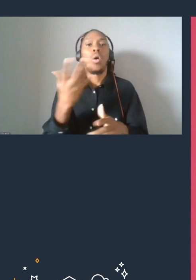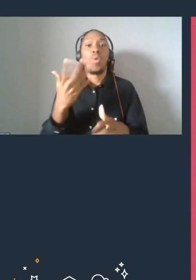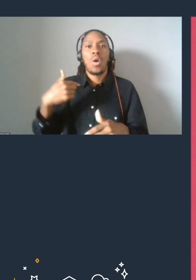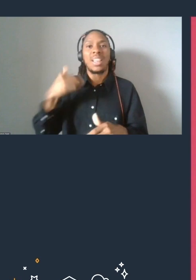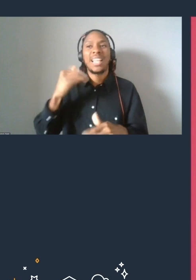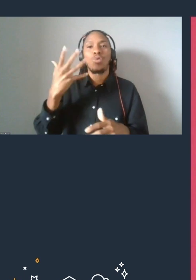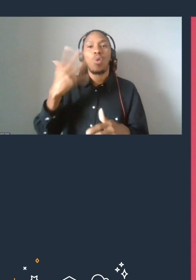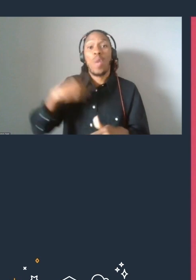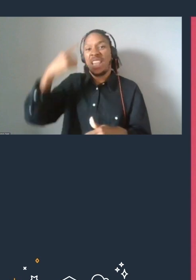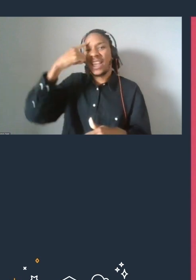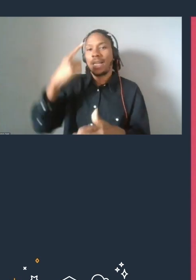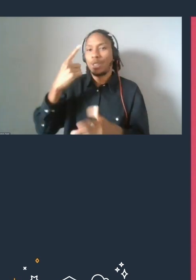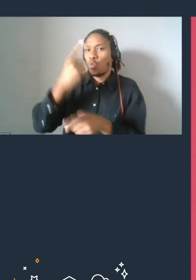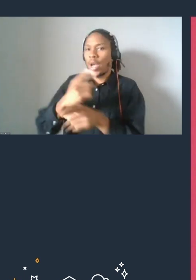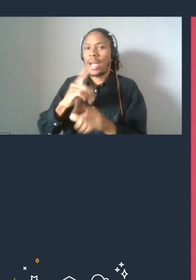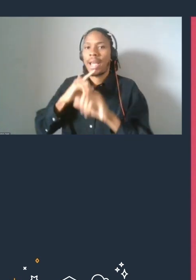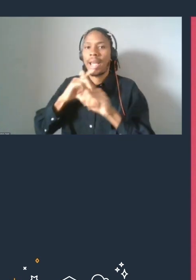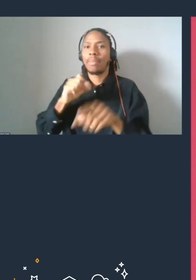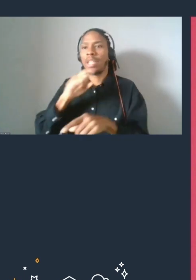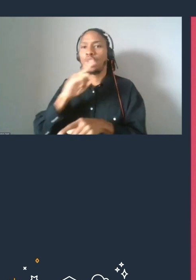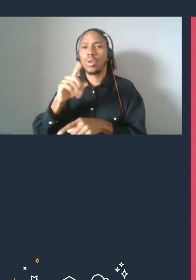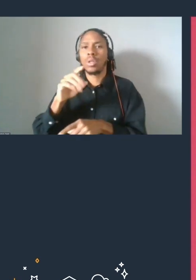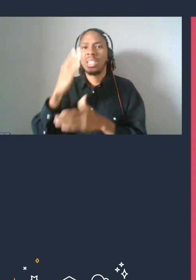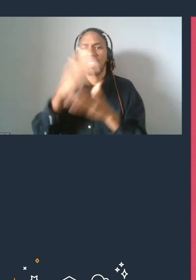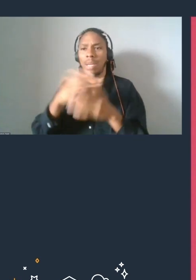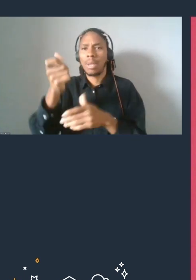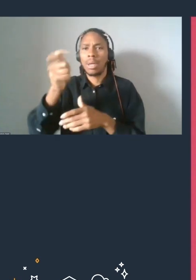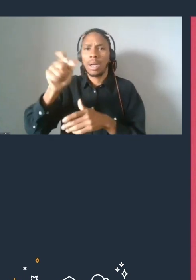having ACLs disabled and Block Public Access.